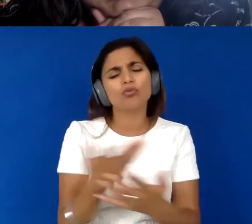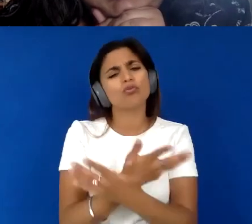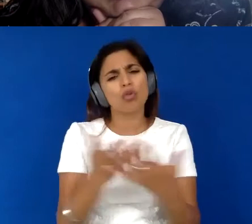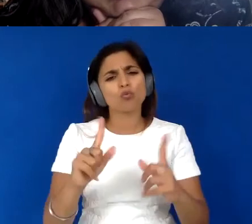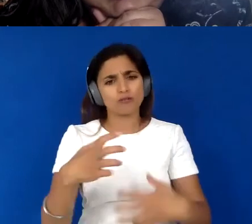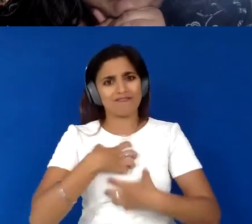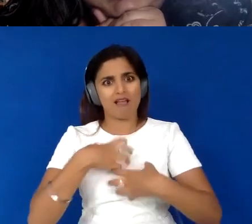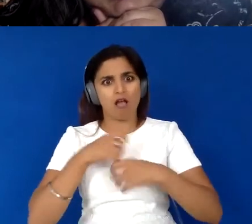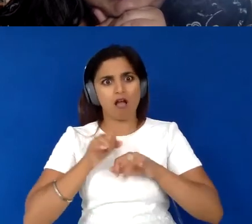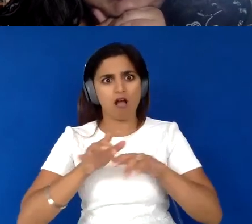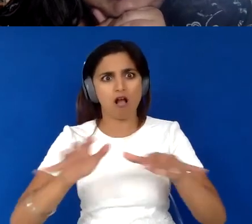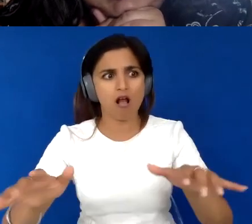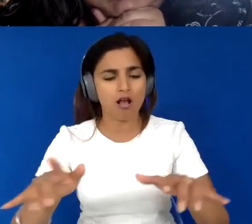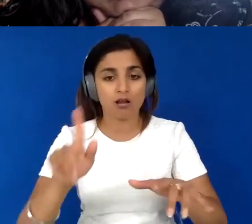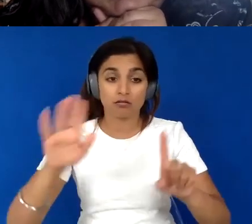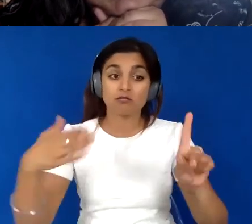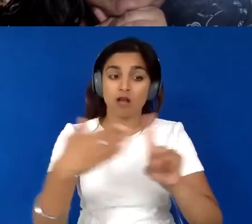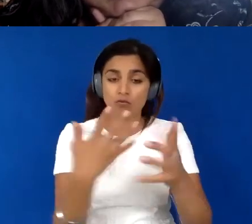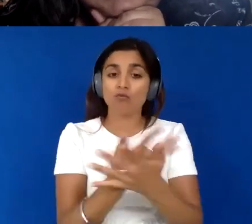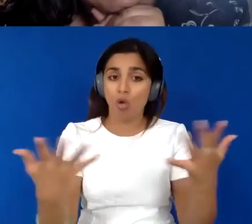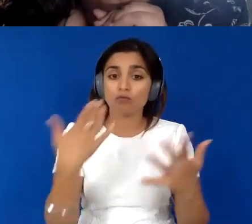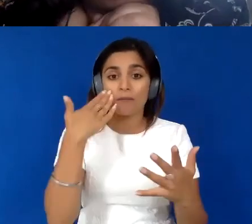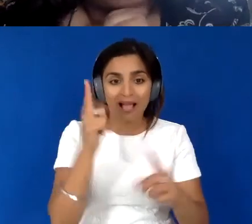targeted at Black and brown people who have